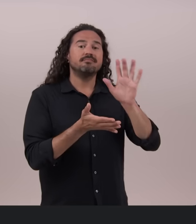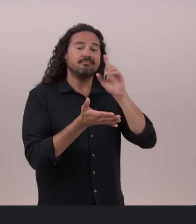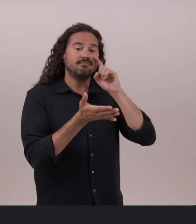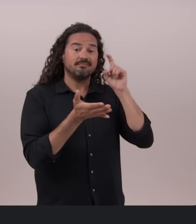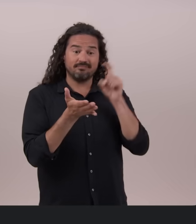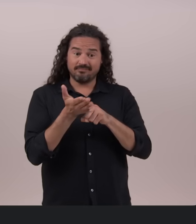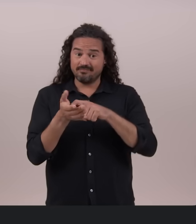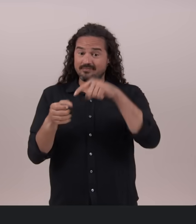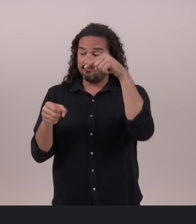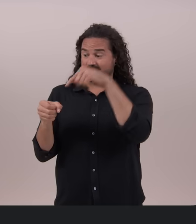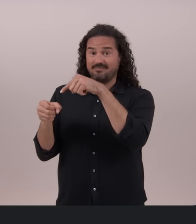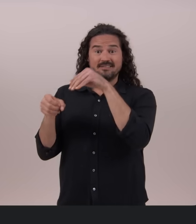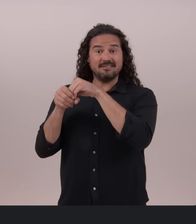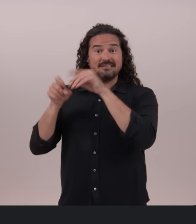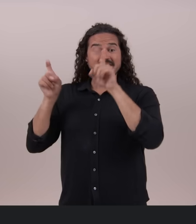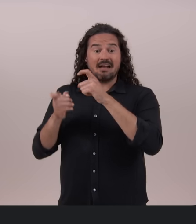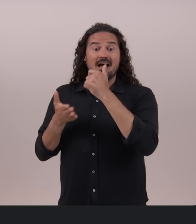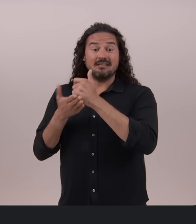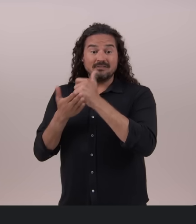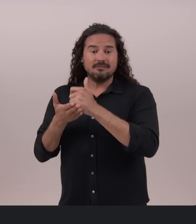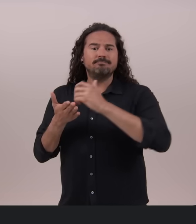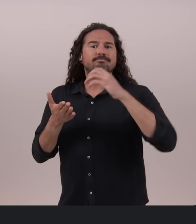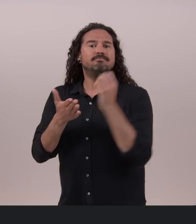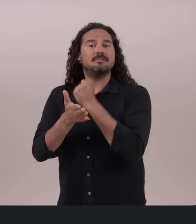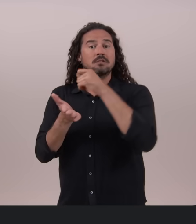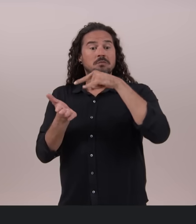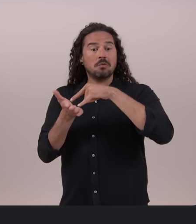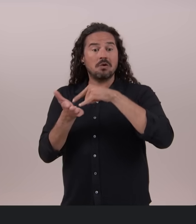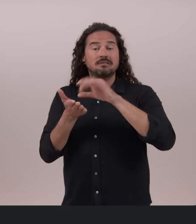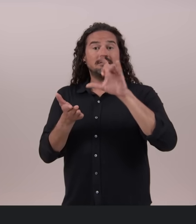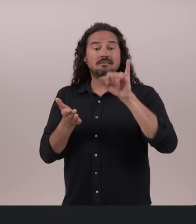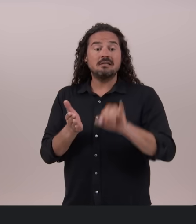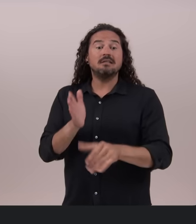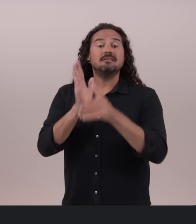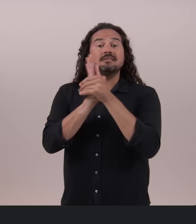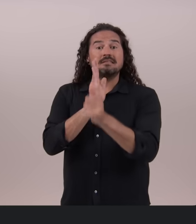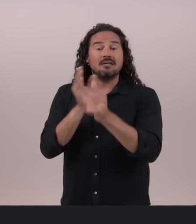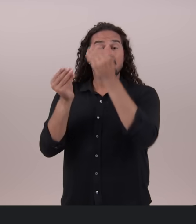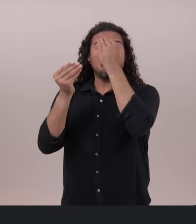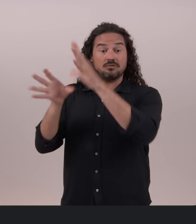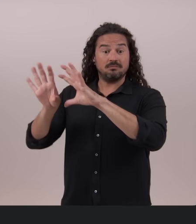leveraging Android CLI Skills and Knowledge Base use about 70%